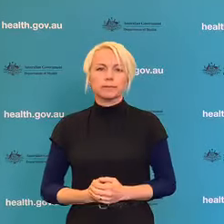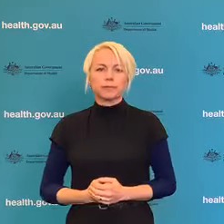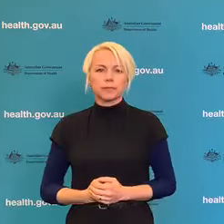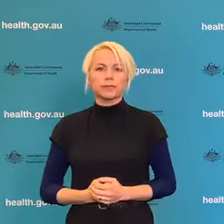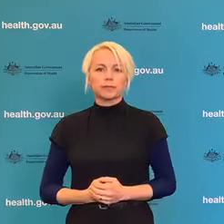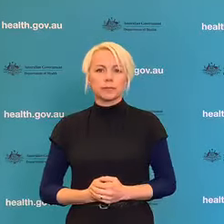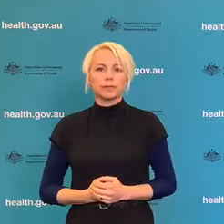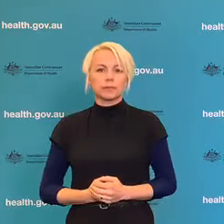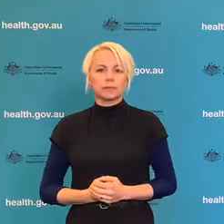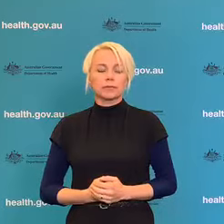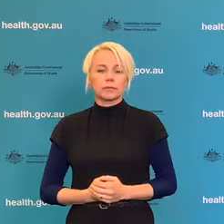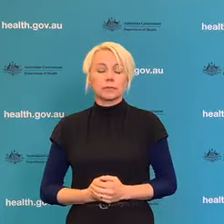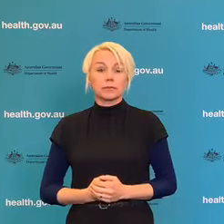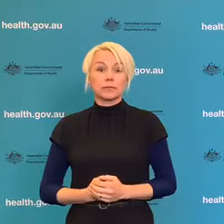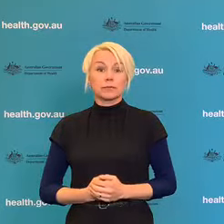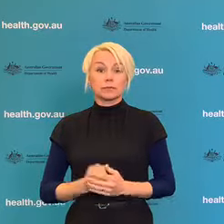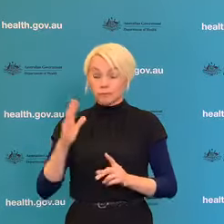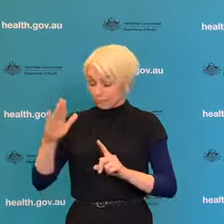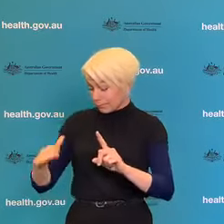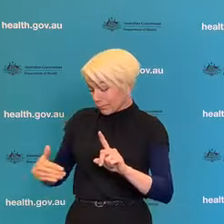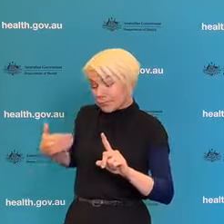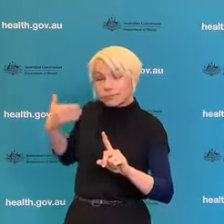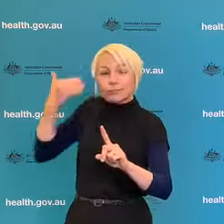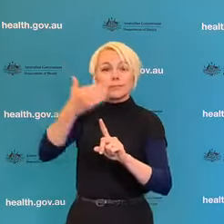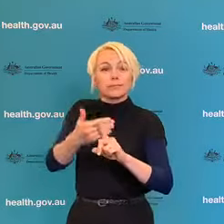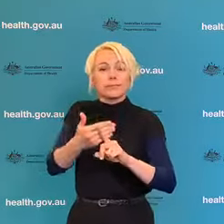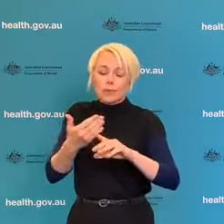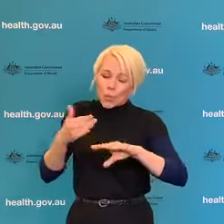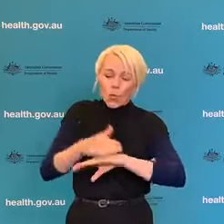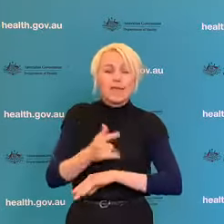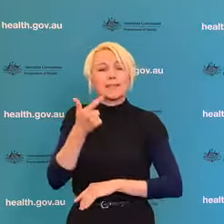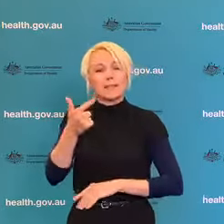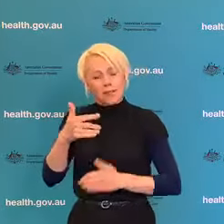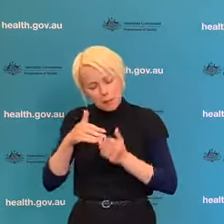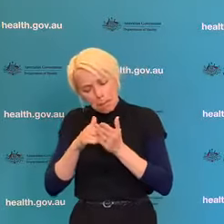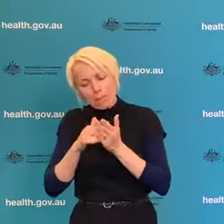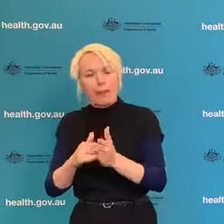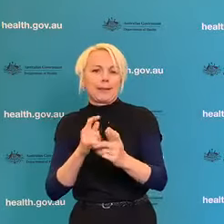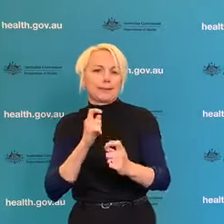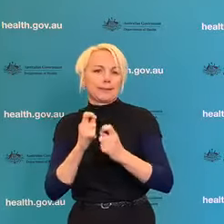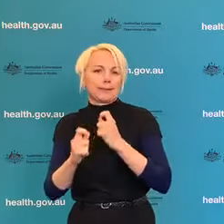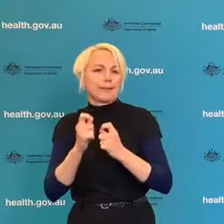than 7 million tests for COVID-19 in Australia, again since the commencement of this